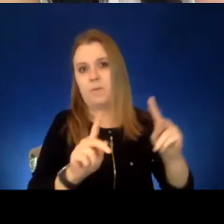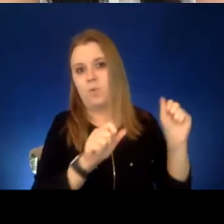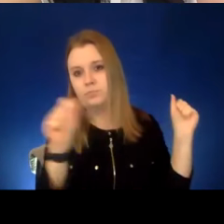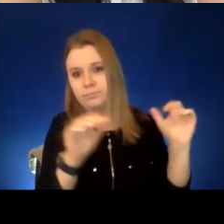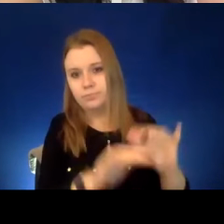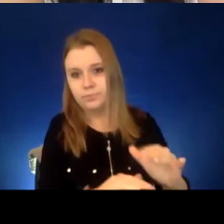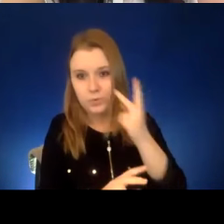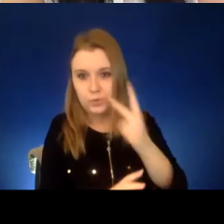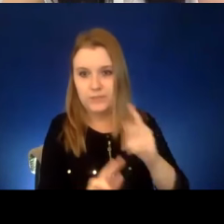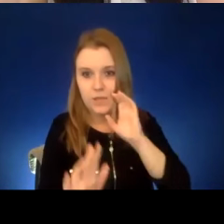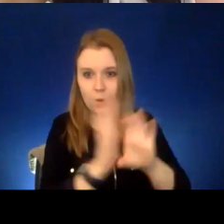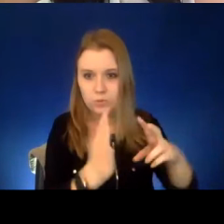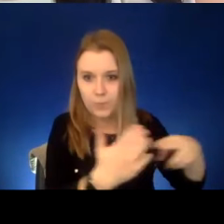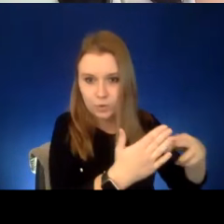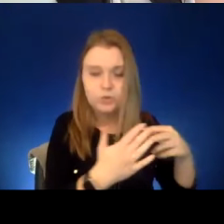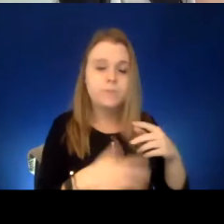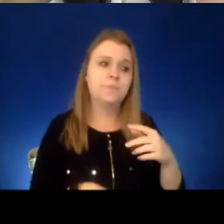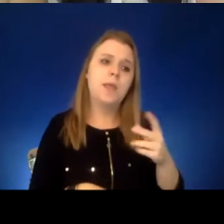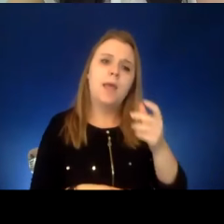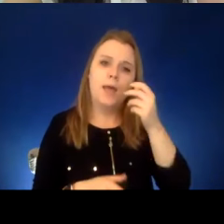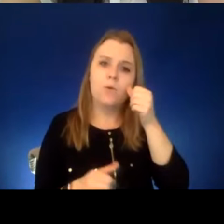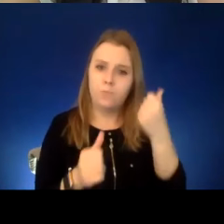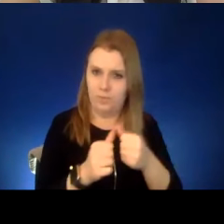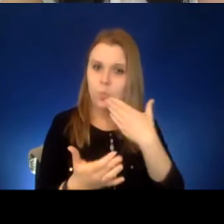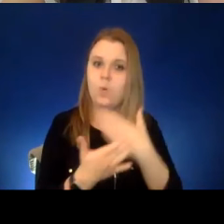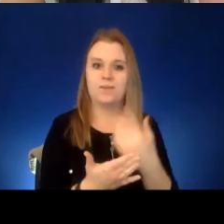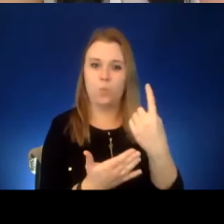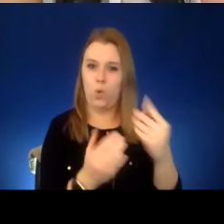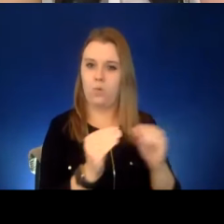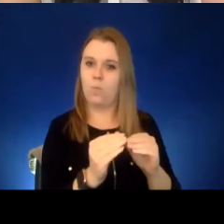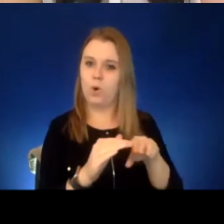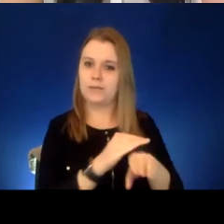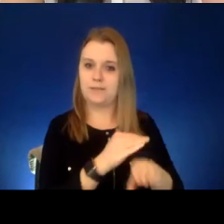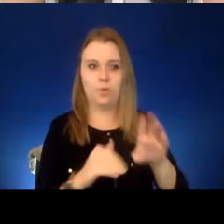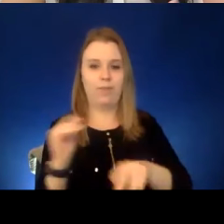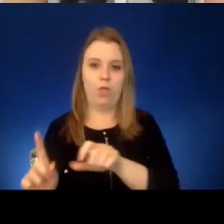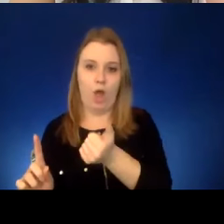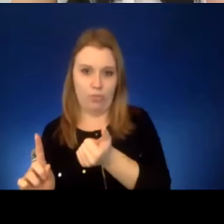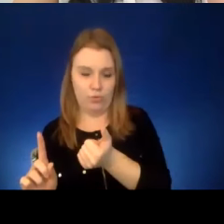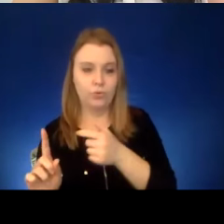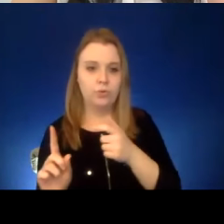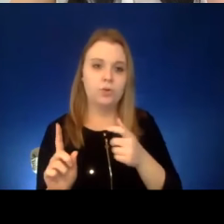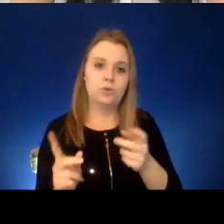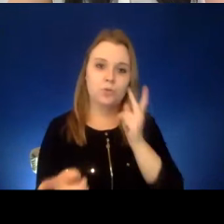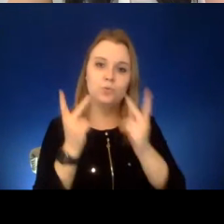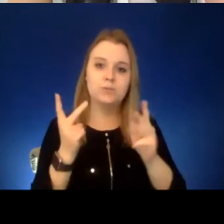I remember this very well because one portrait was more accessible than the other. So to see Michelle Obama's portrait,